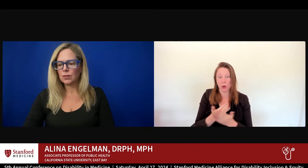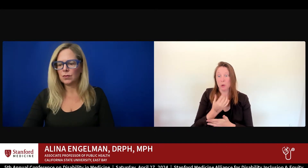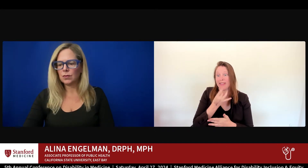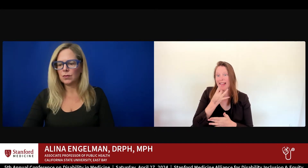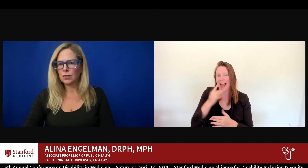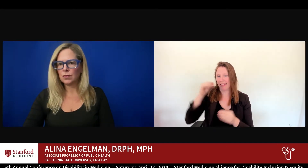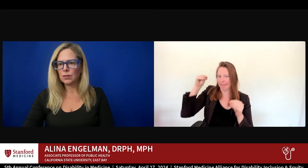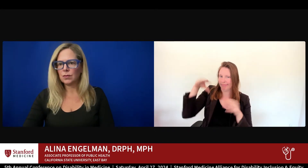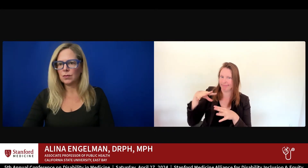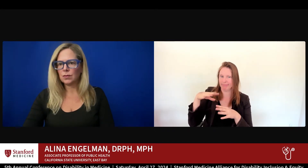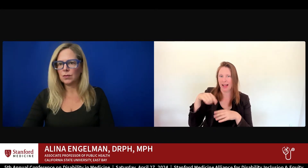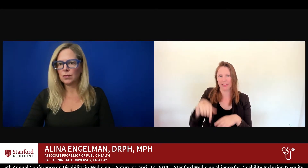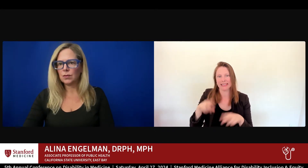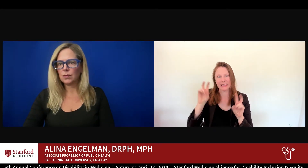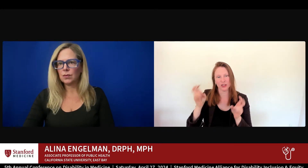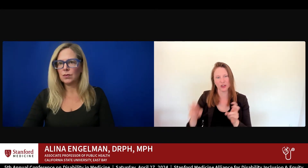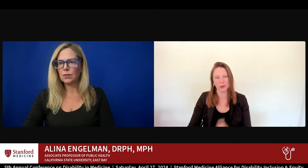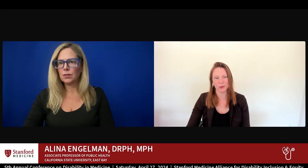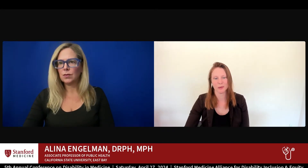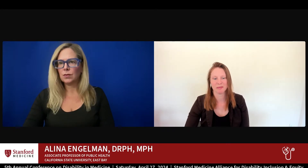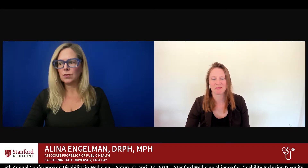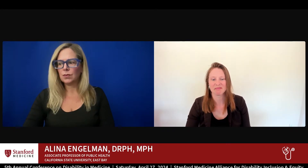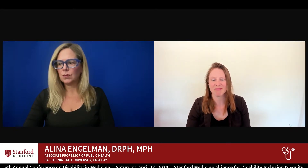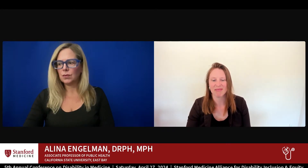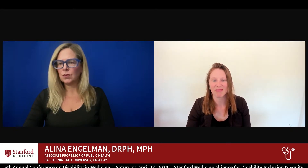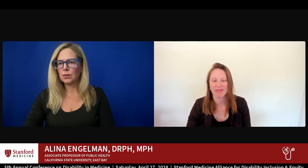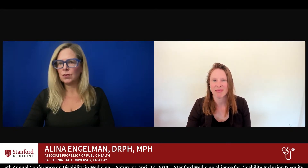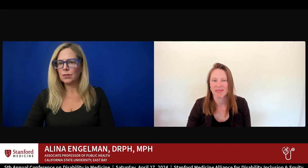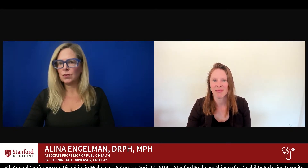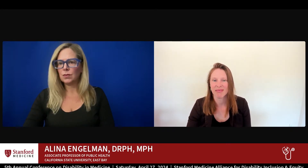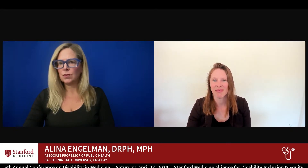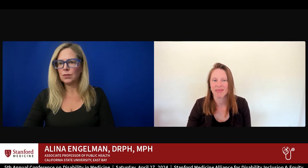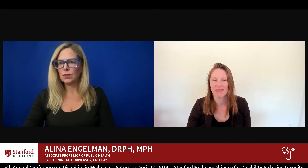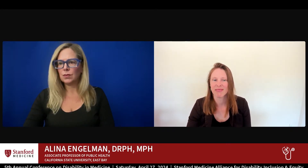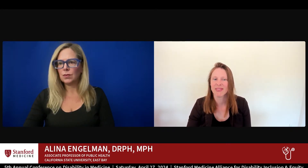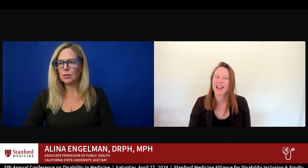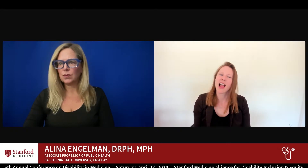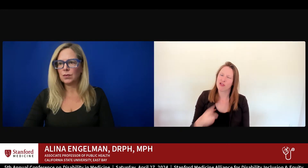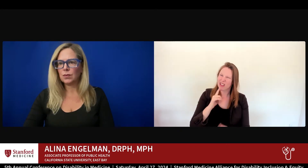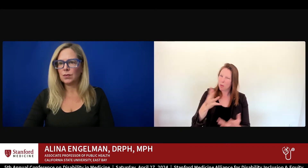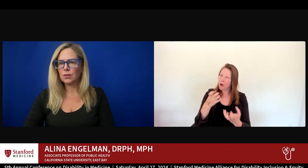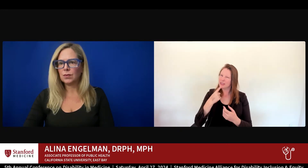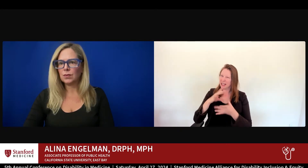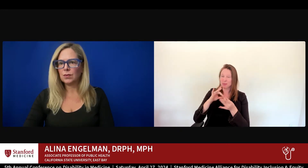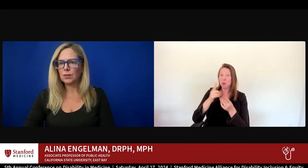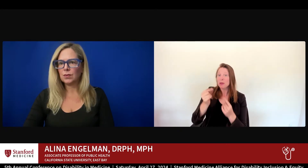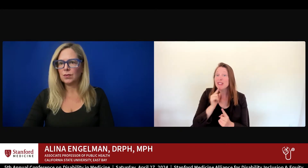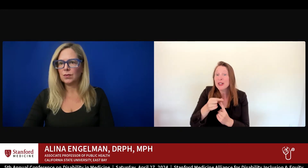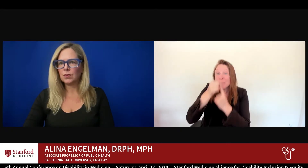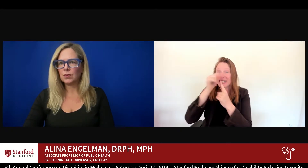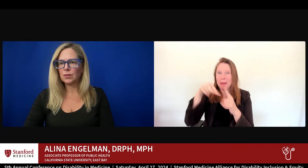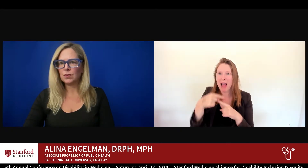has certainly helped him is something that we want to bring forward to highlight this issue.